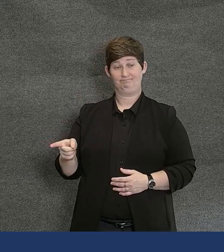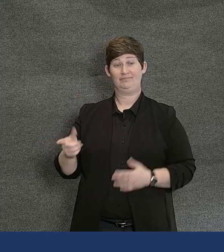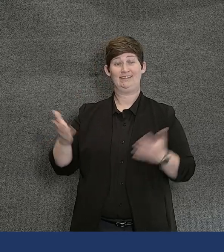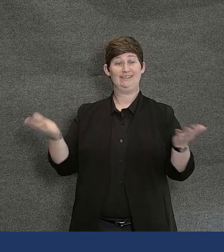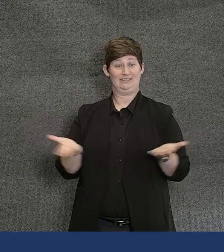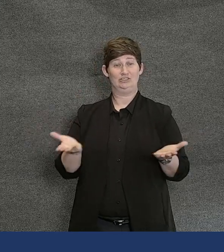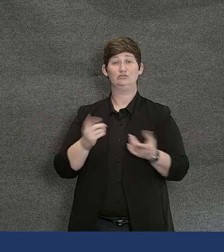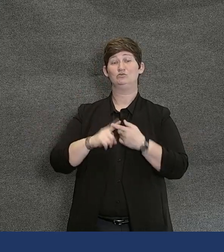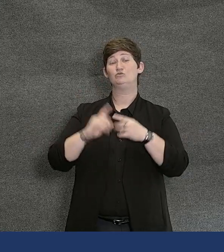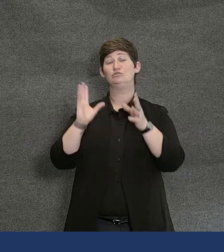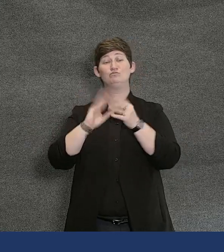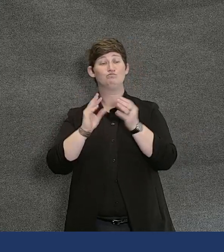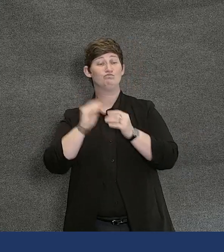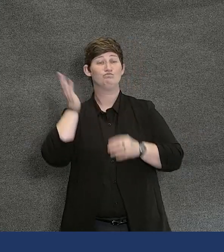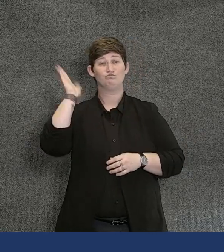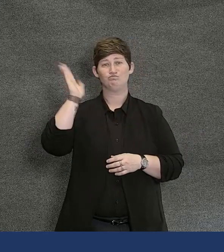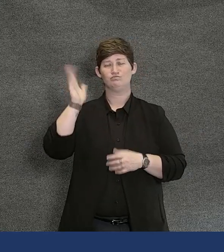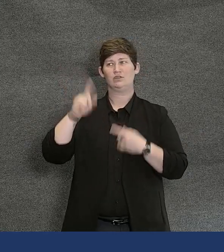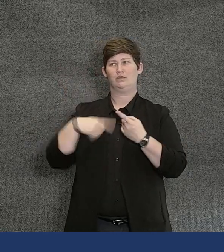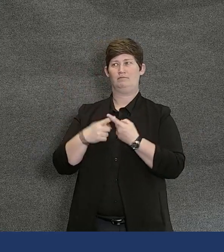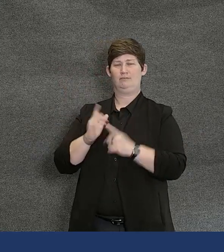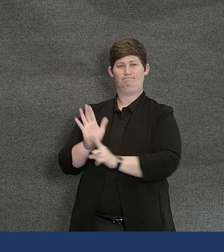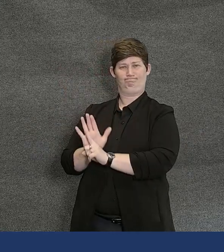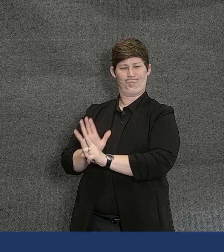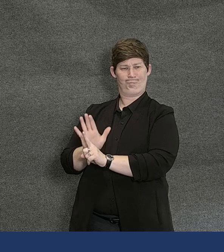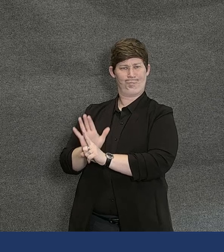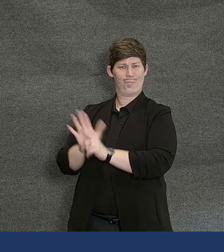that he's very passionate about, the work that he's done.